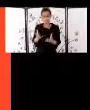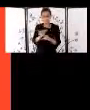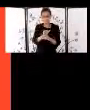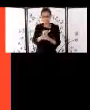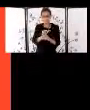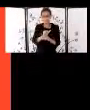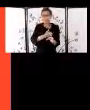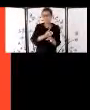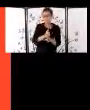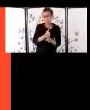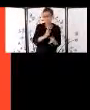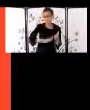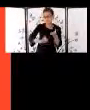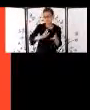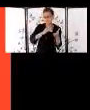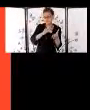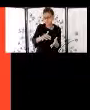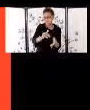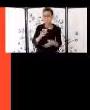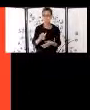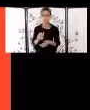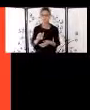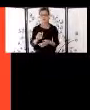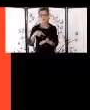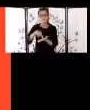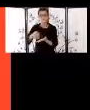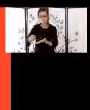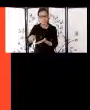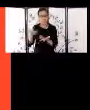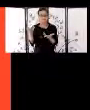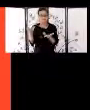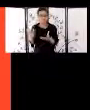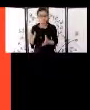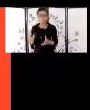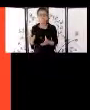been compensated for their work, and they have a relationship with their artistic communities